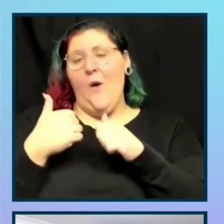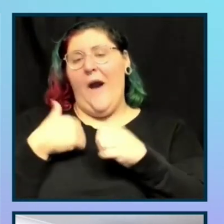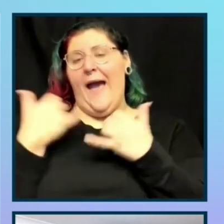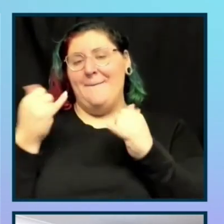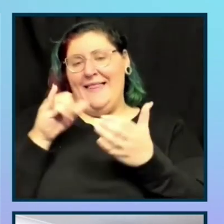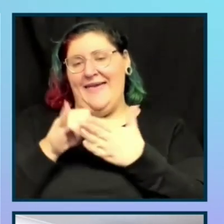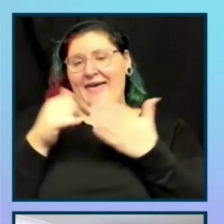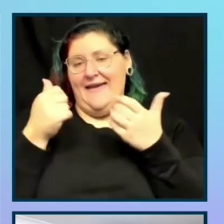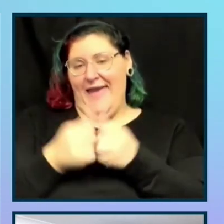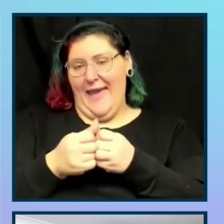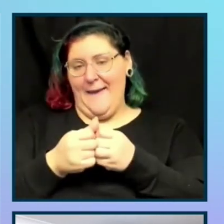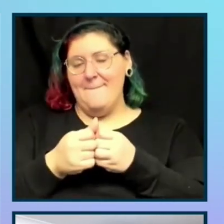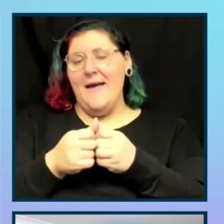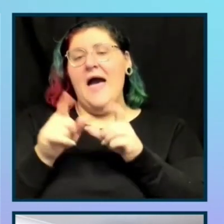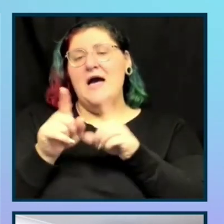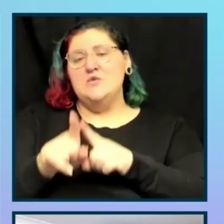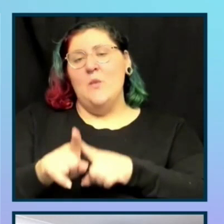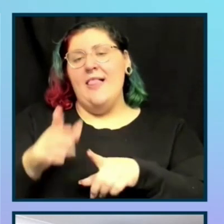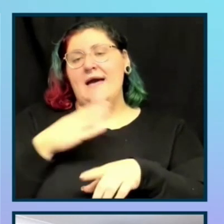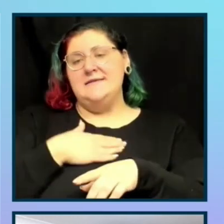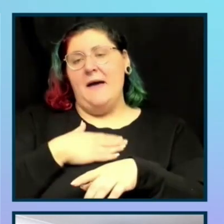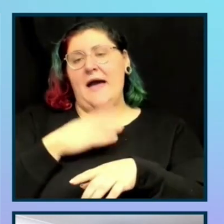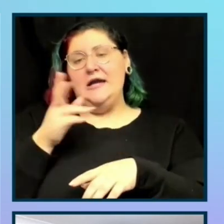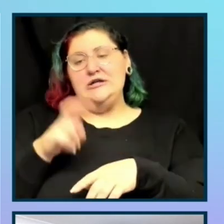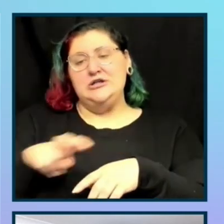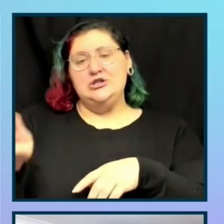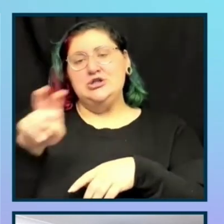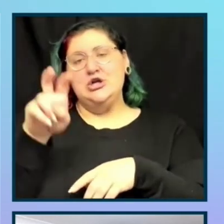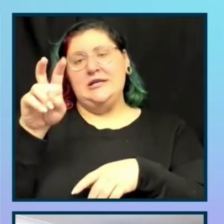to the autonomous ranking, the title Pirate Legend.